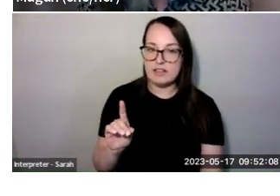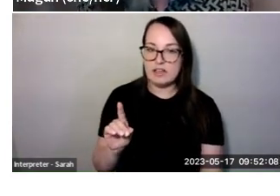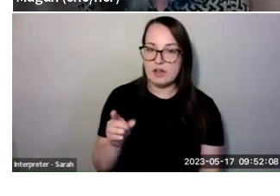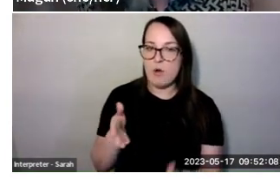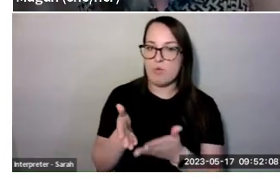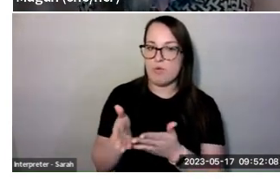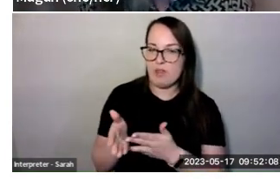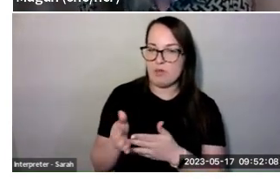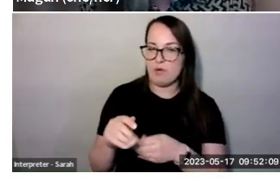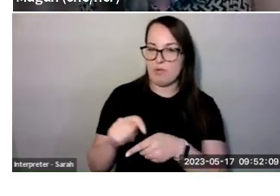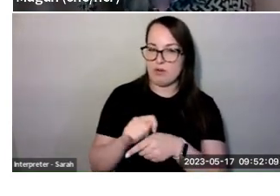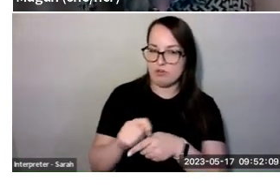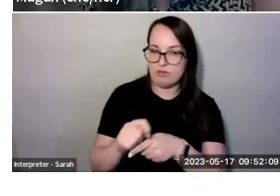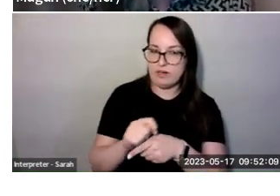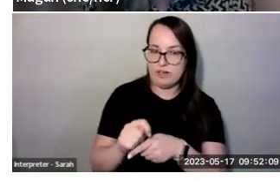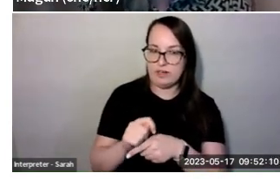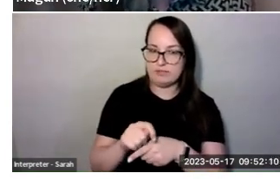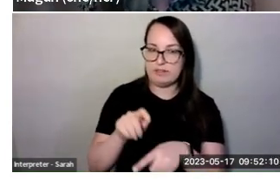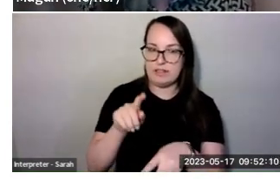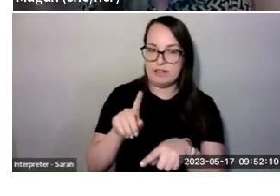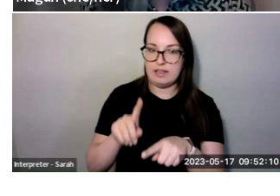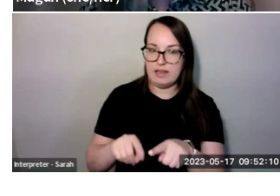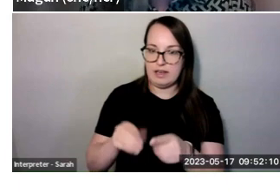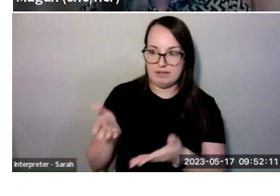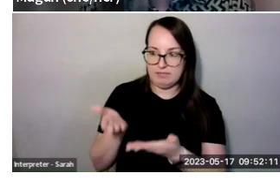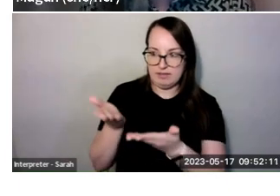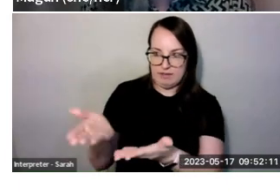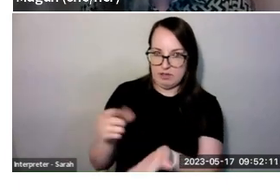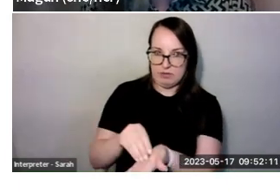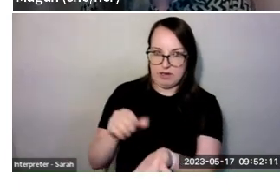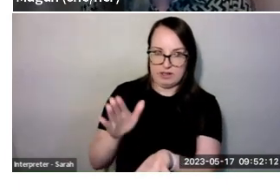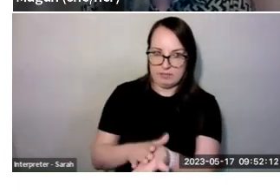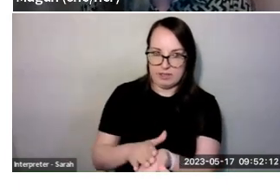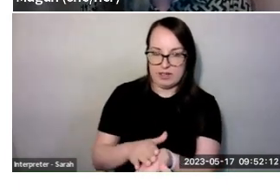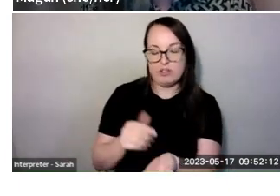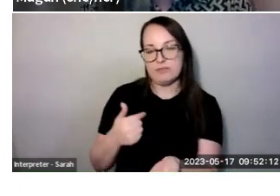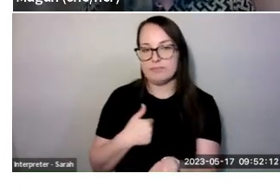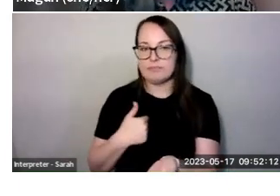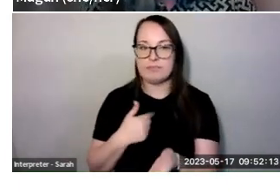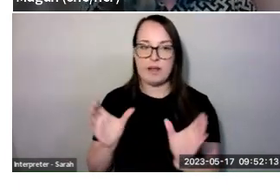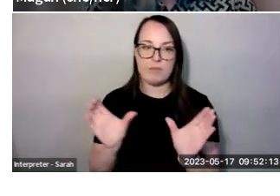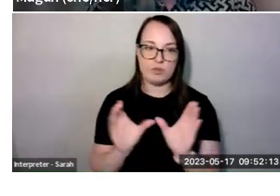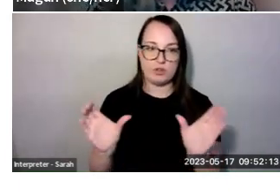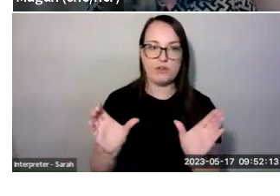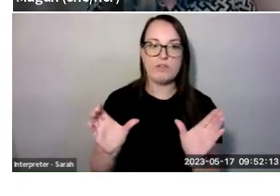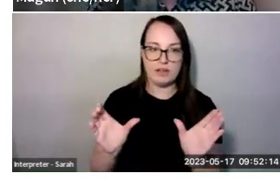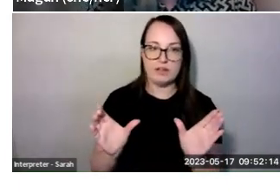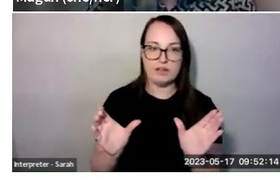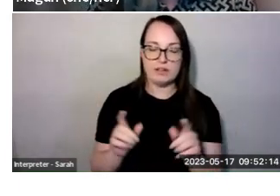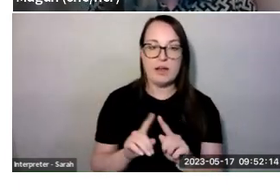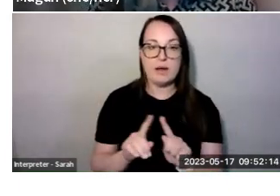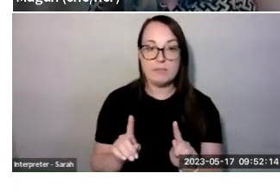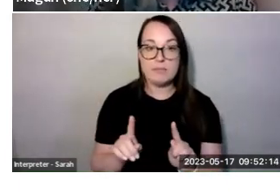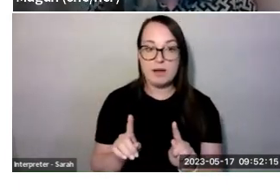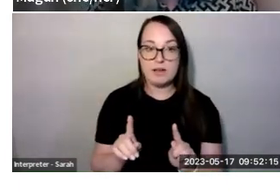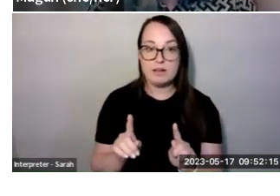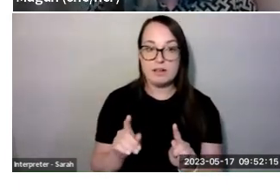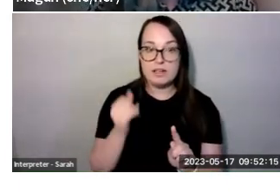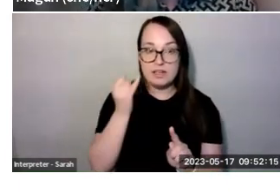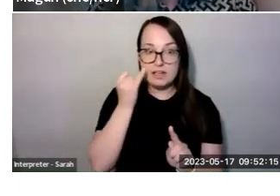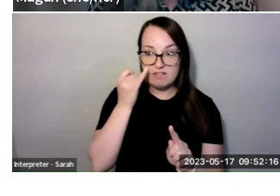training, so just to put that out there, there is no actual -- they can't hand you documentation that says that they are certified audio